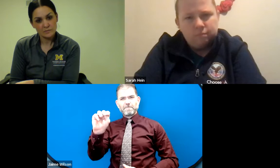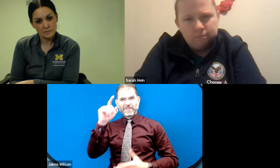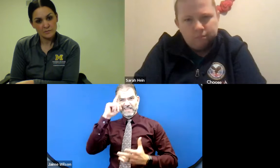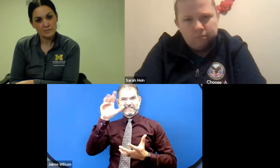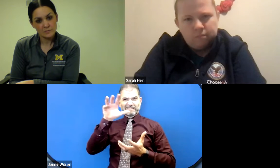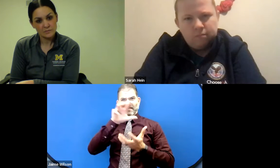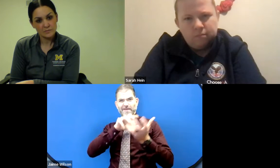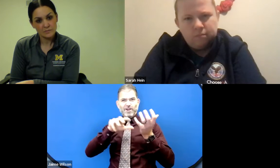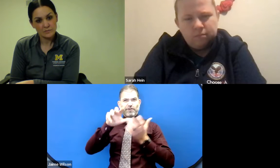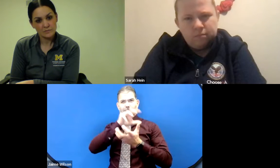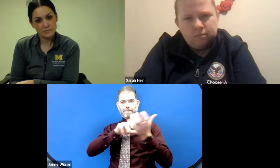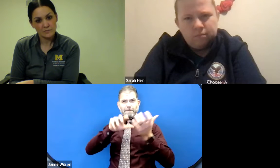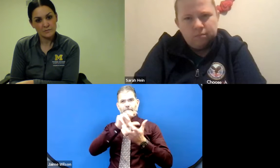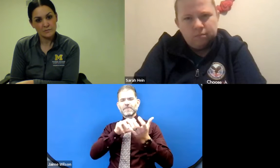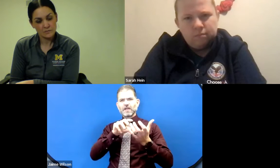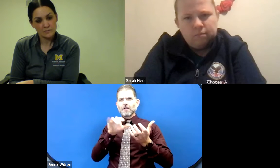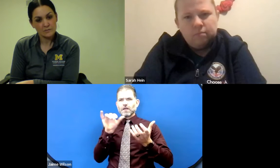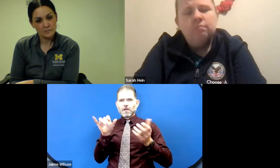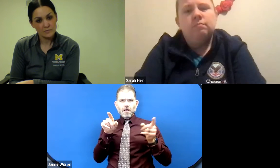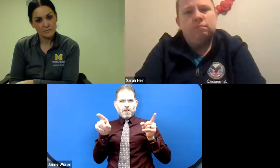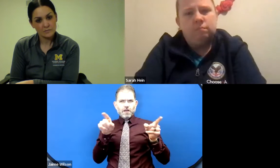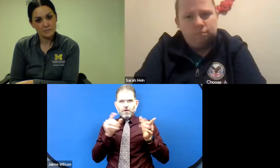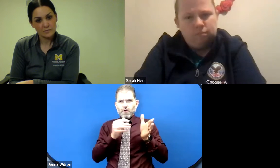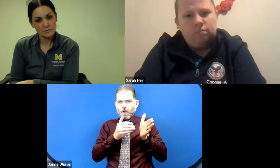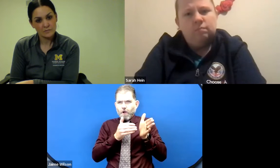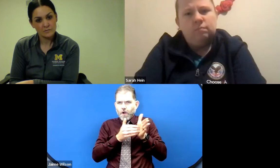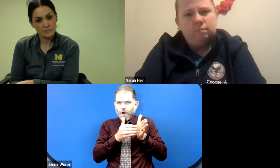ASL Interpreter: and then we'll also speak on delirium. ASL Interpreter: which is signed this way.